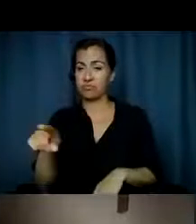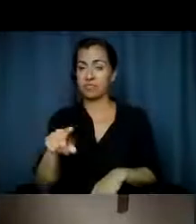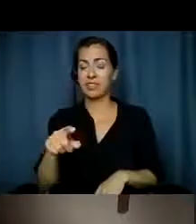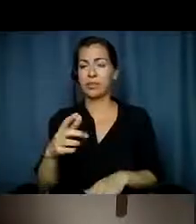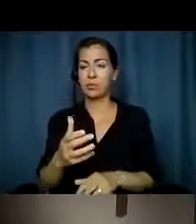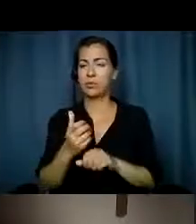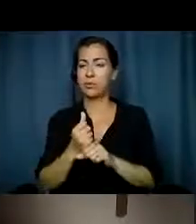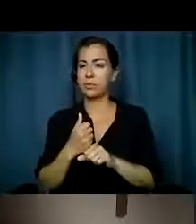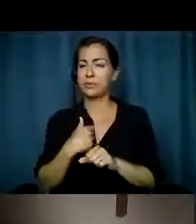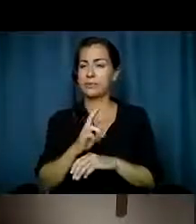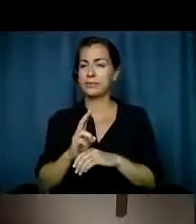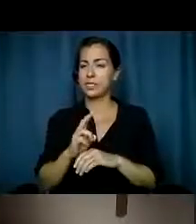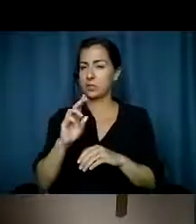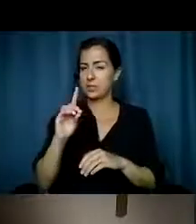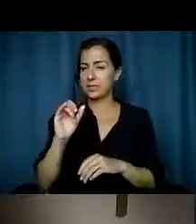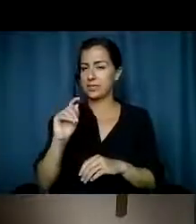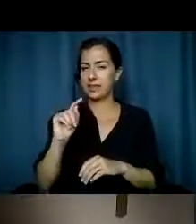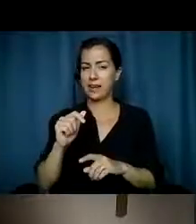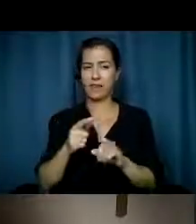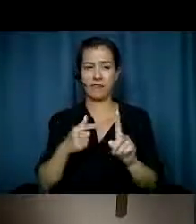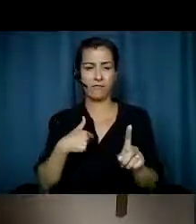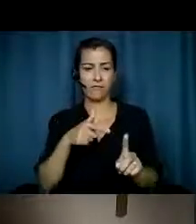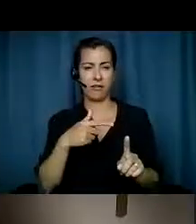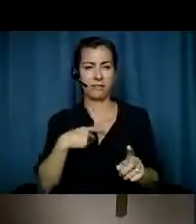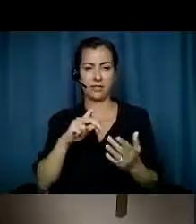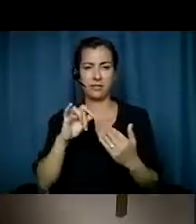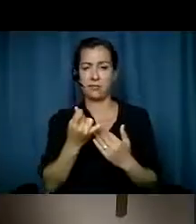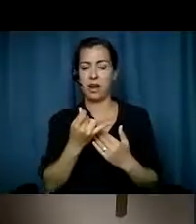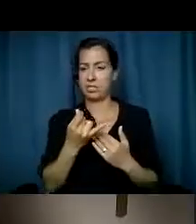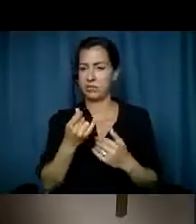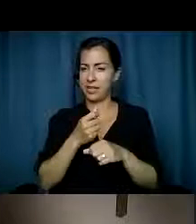On this slide, the chart on the left side of the slide